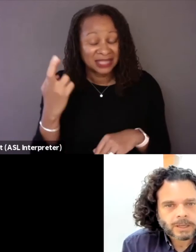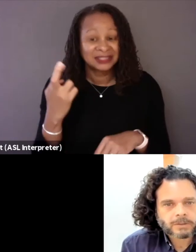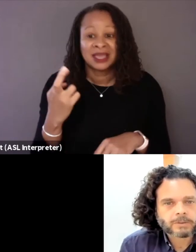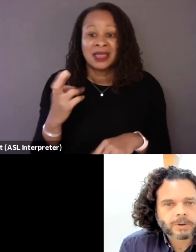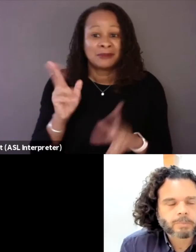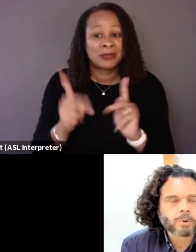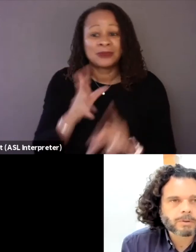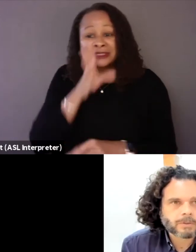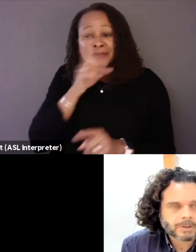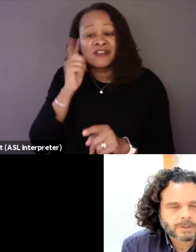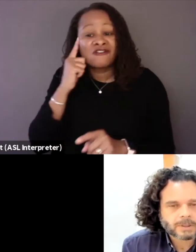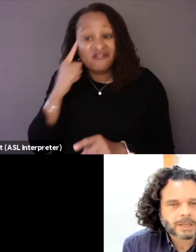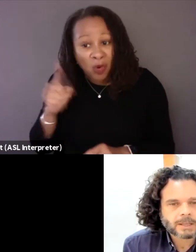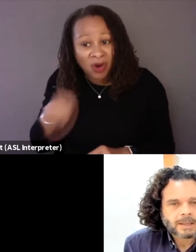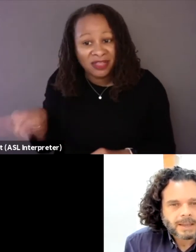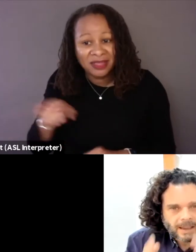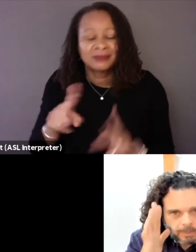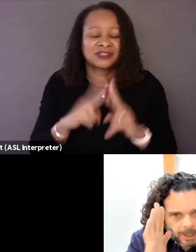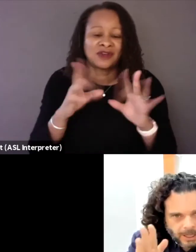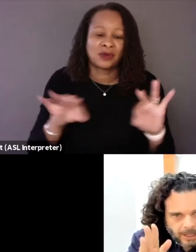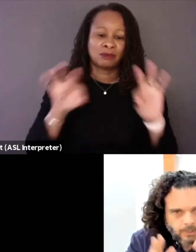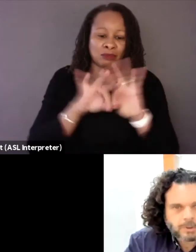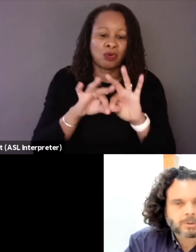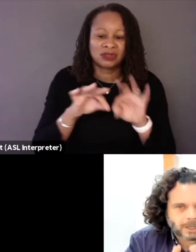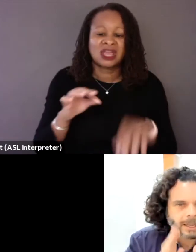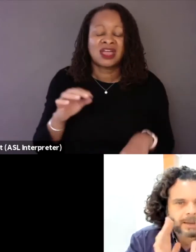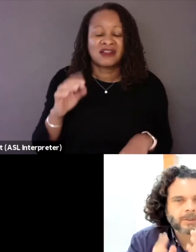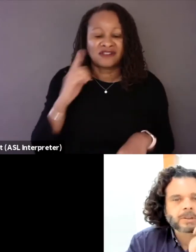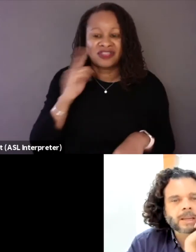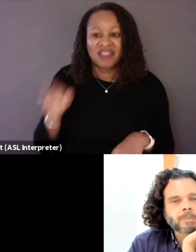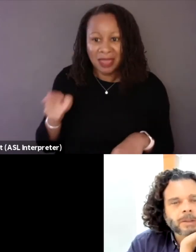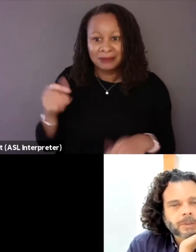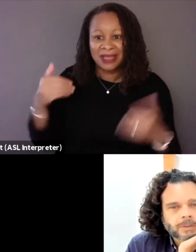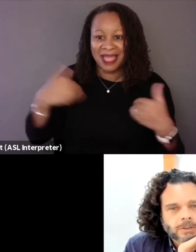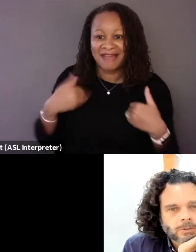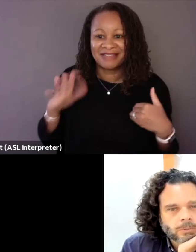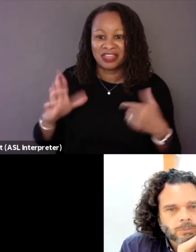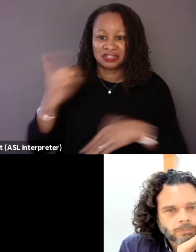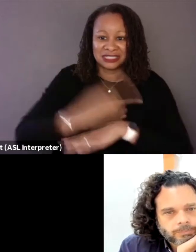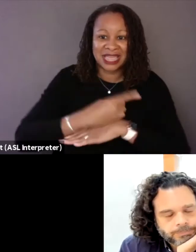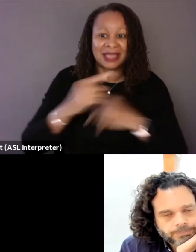And so it was very important for us to like, have them connect with you and have their day about this issue.